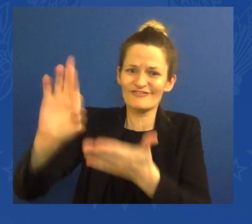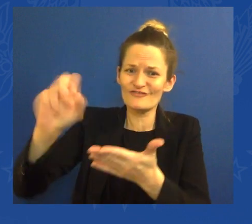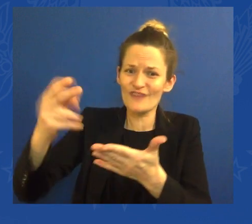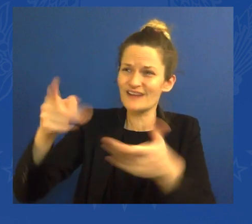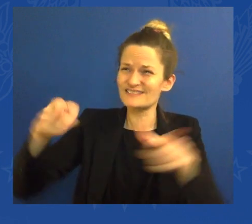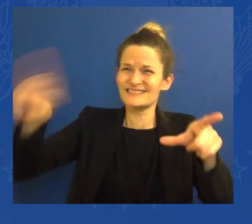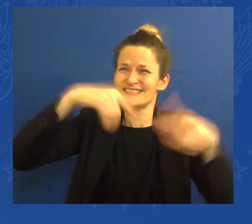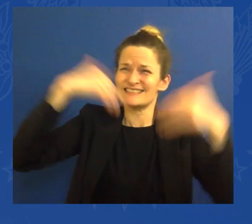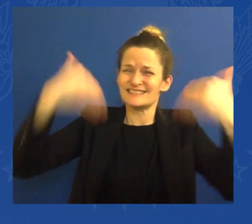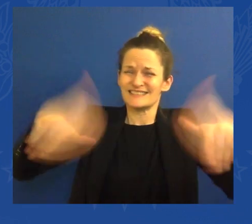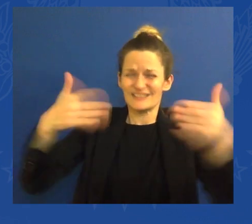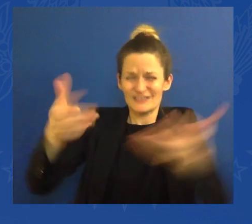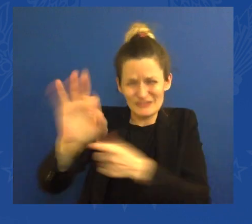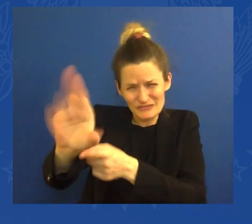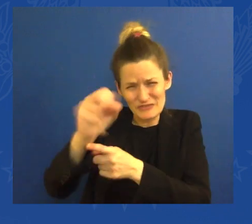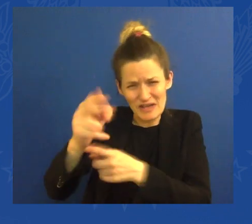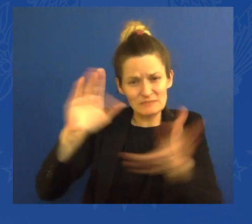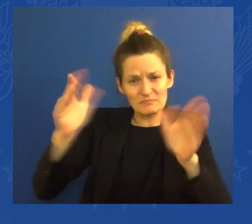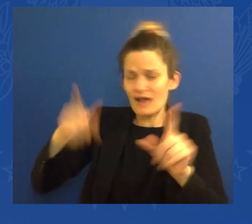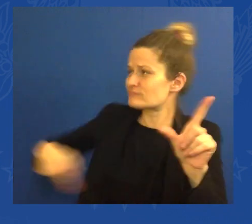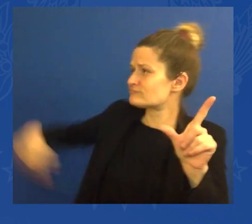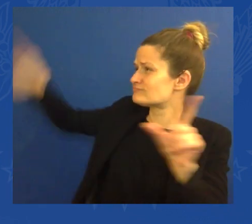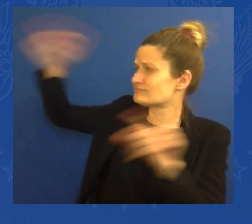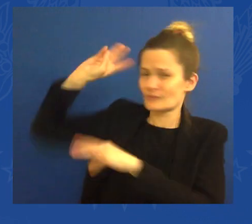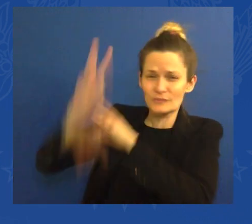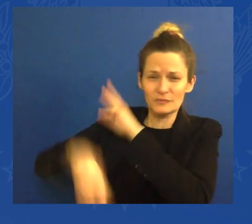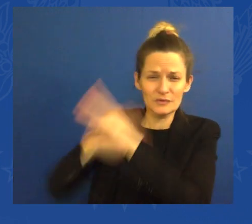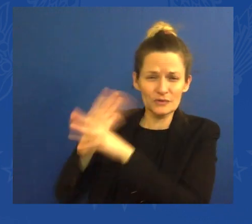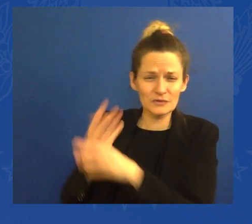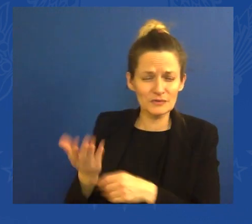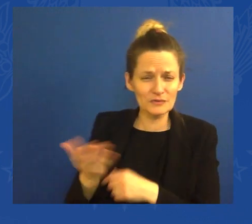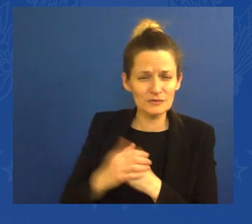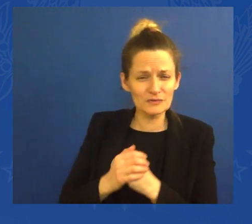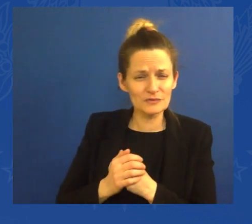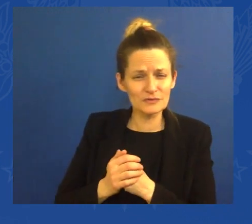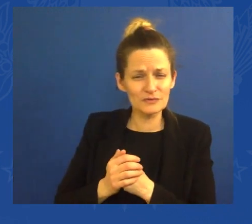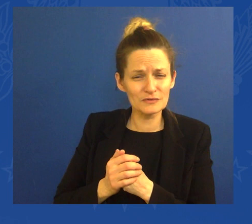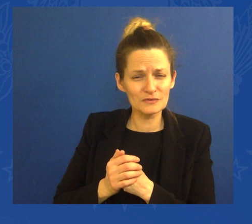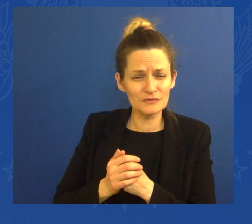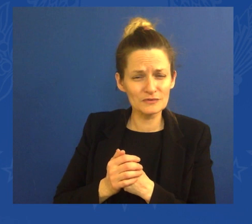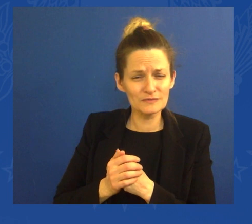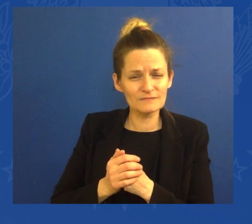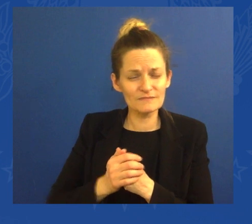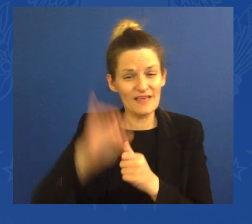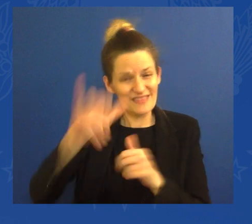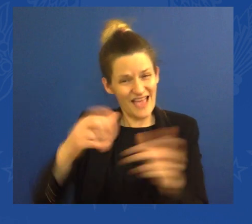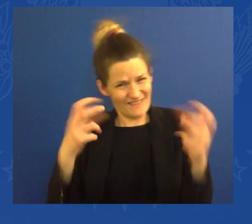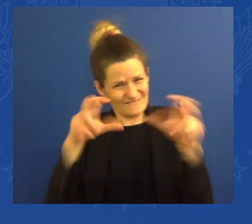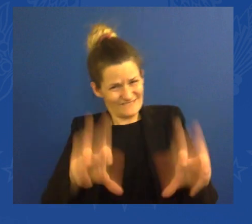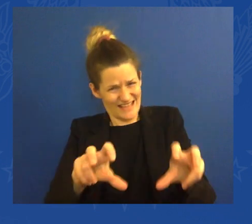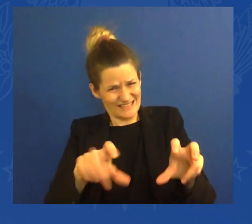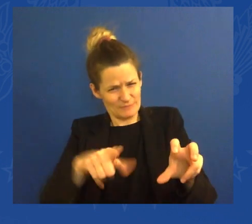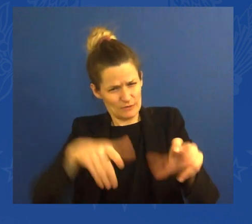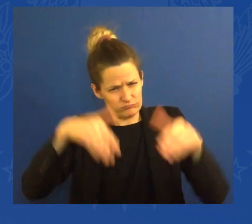we're making in the Great Lakes. On the opposite end of Lake Superior from where we stand,